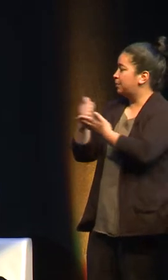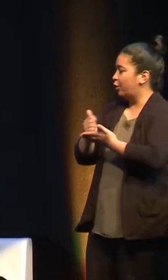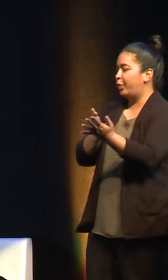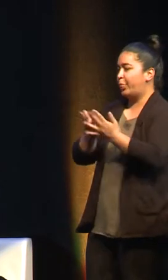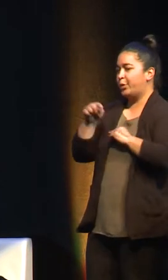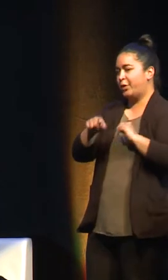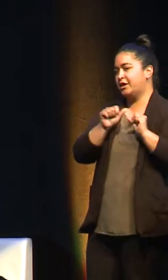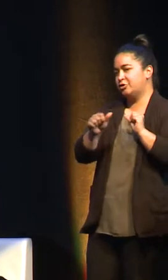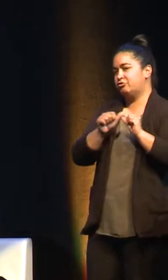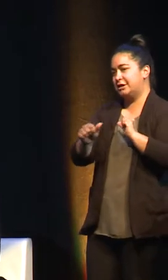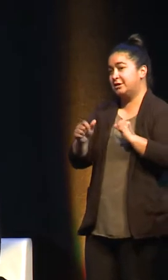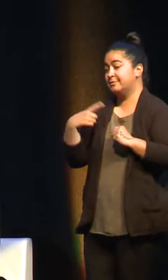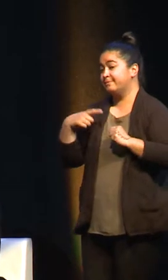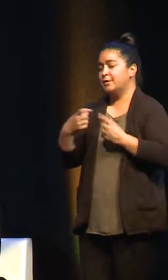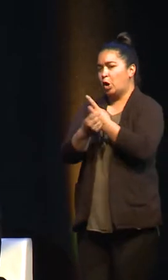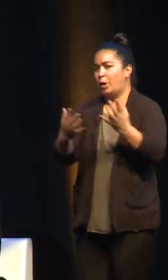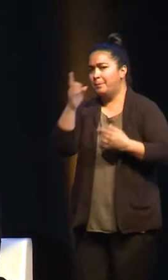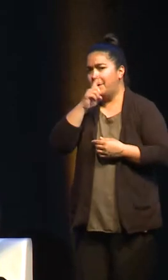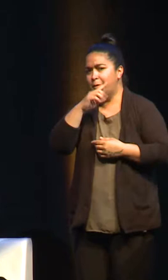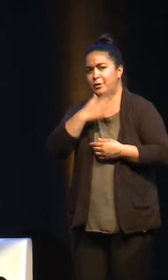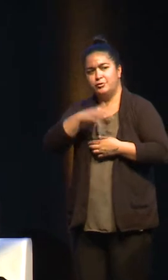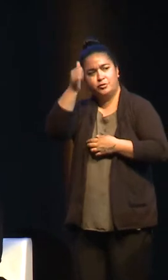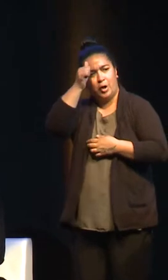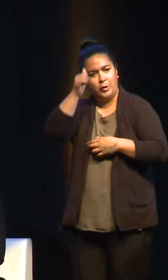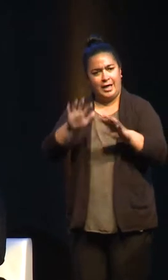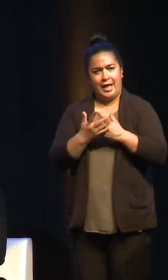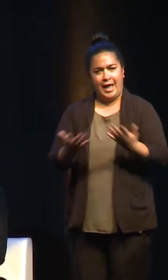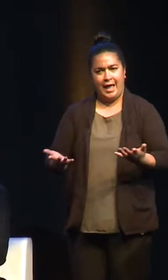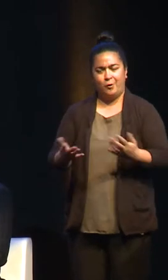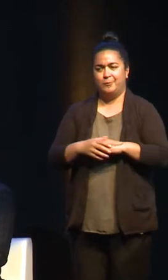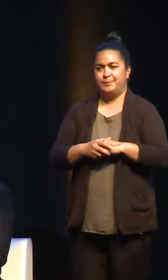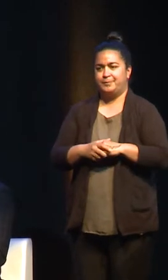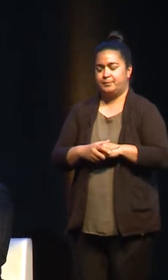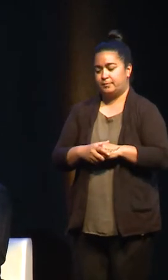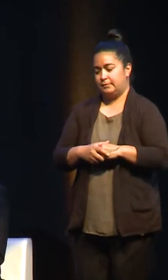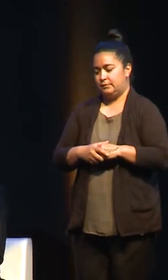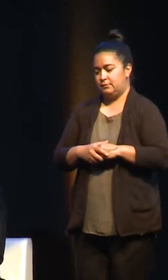I think that is what a lot of people want to know. How is this actually going to come in to fruition? Minister Shaw: Look it's a really important